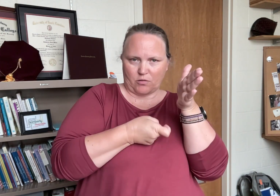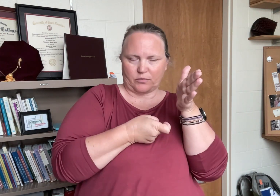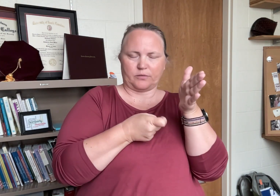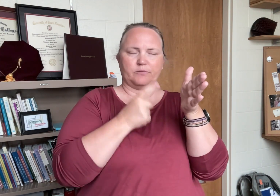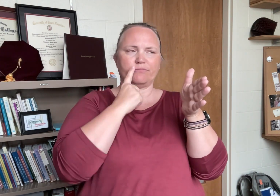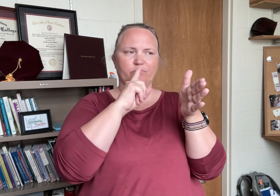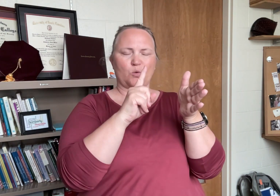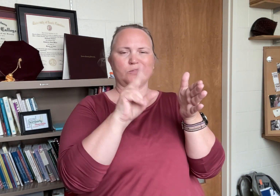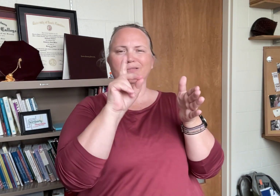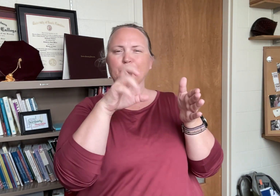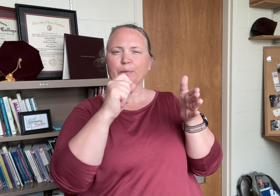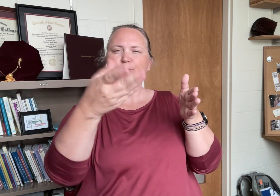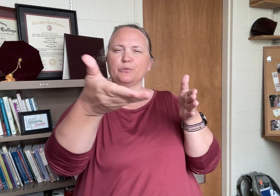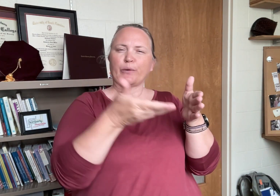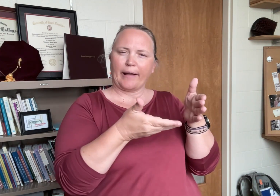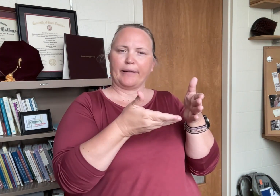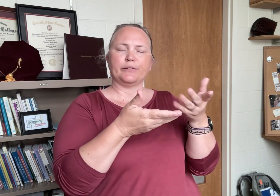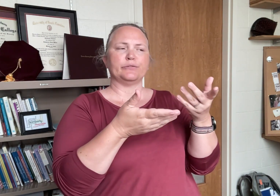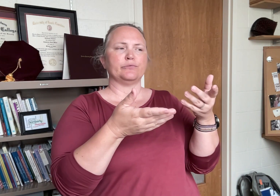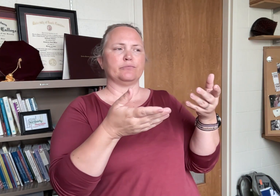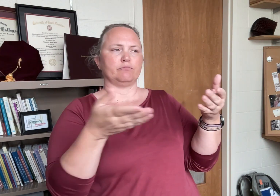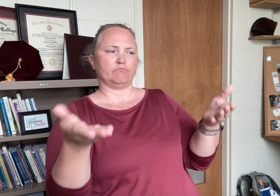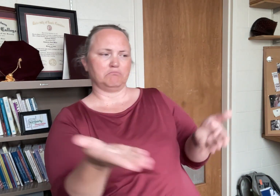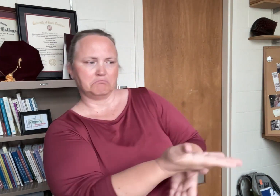that my institution could hire someone else to teach that course for me.